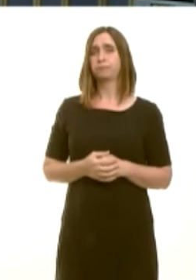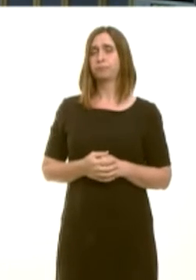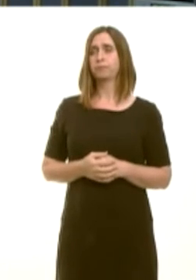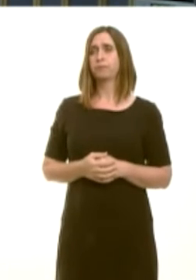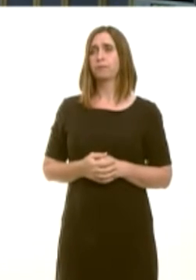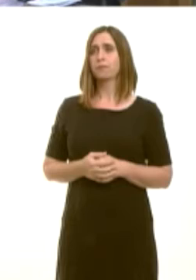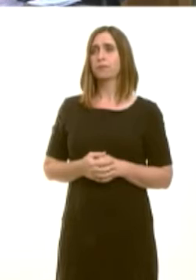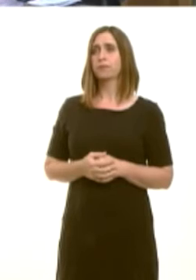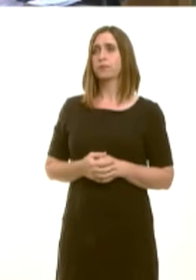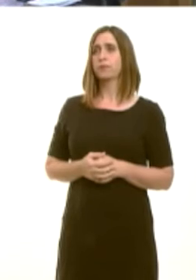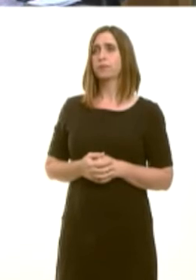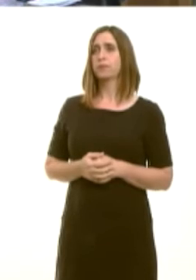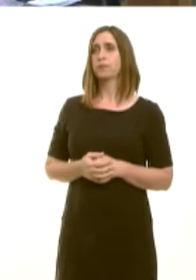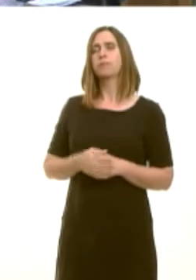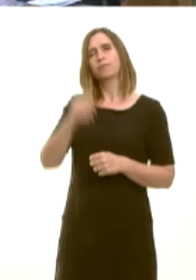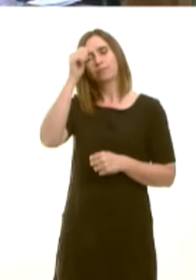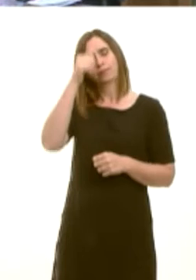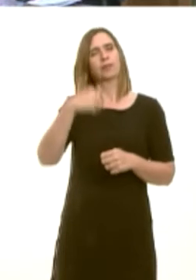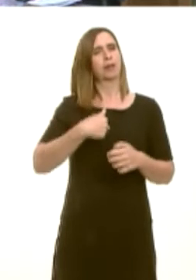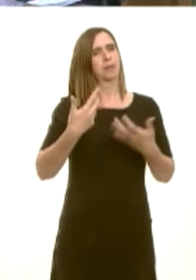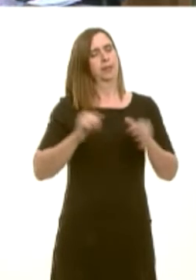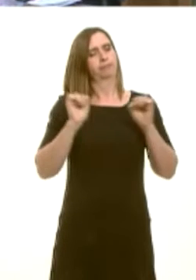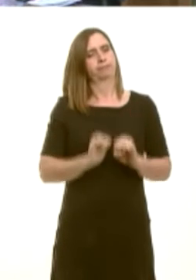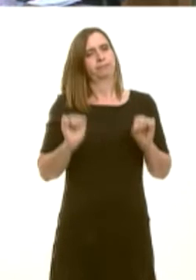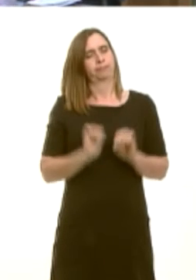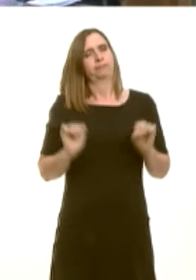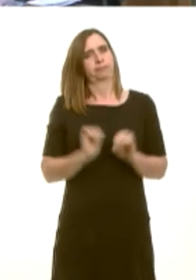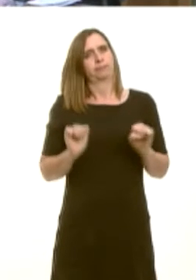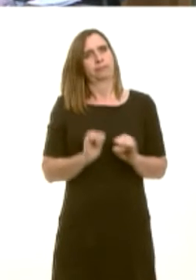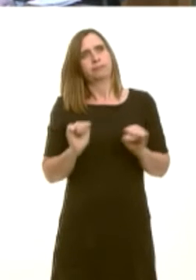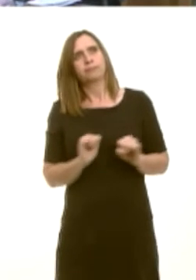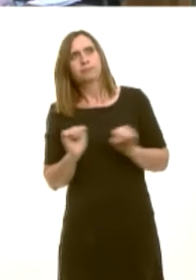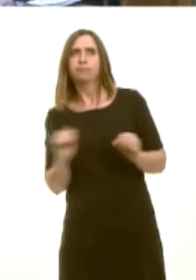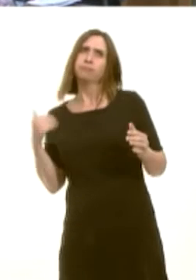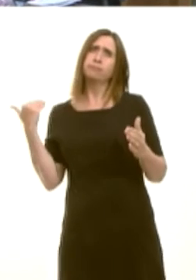been raising this issue ever since the decision to actually introduce the trial was made,